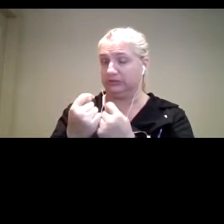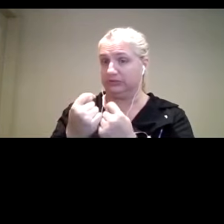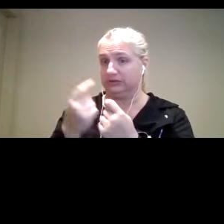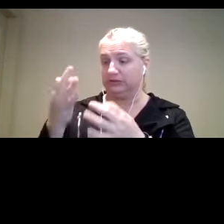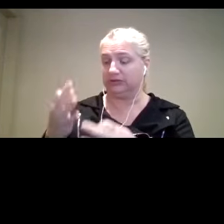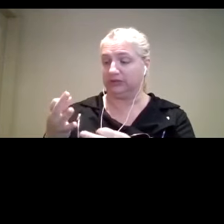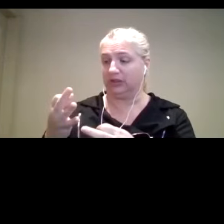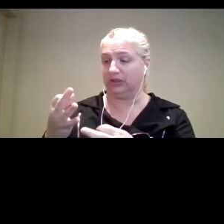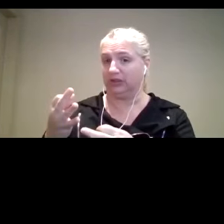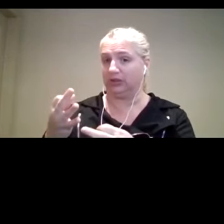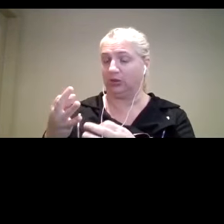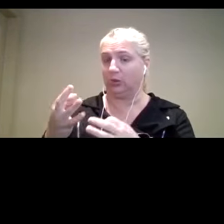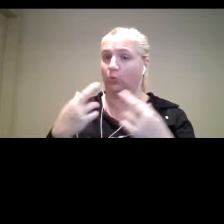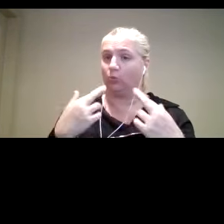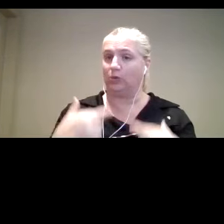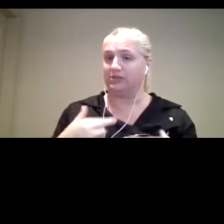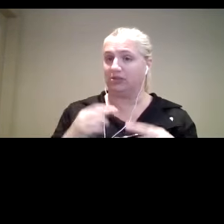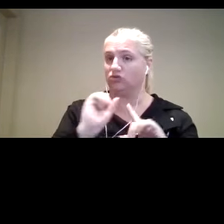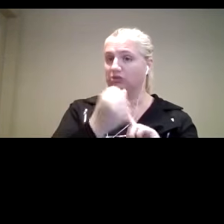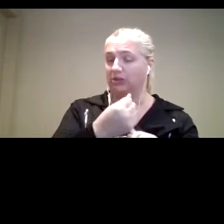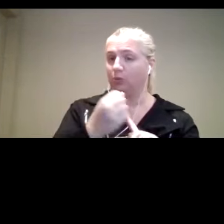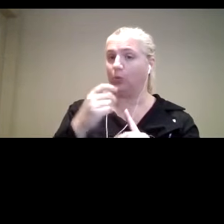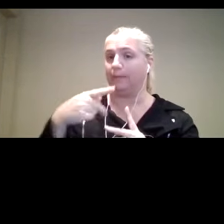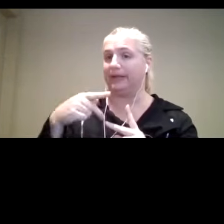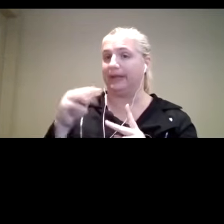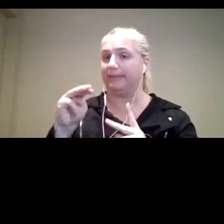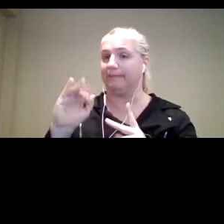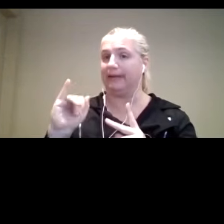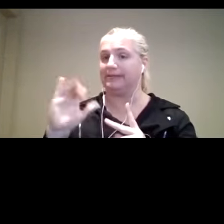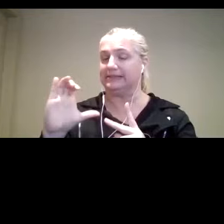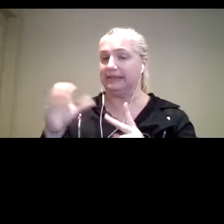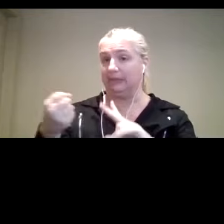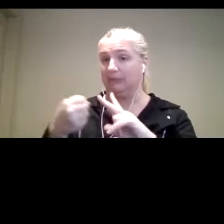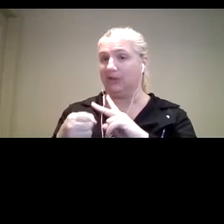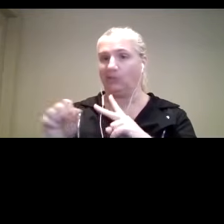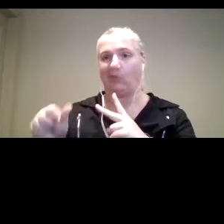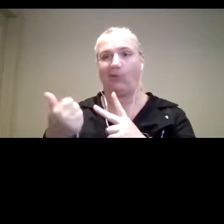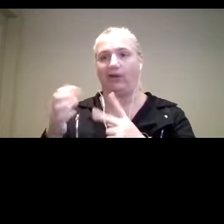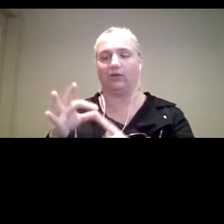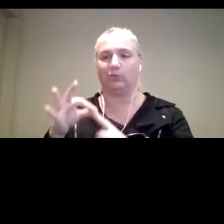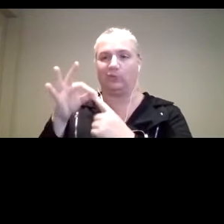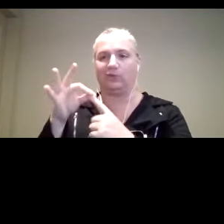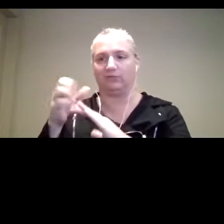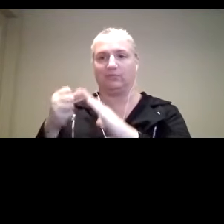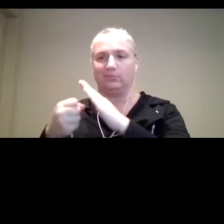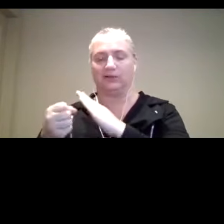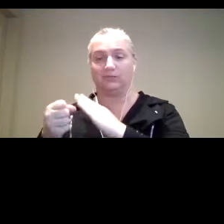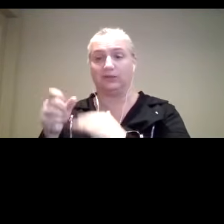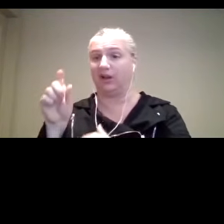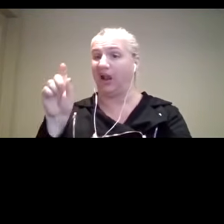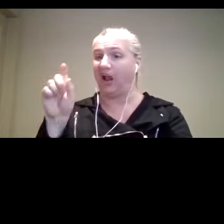or a PMIC placement or really any other unique placement is needed for educational reasons